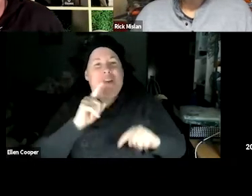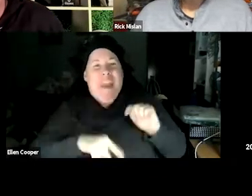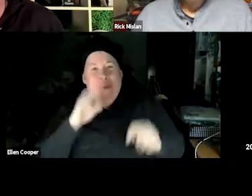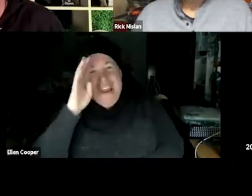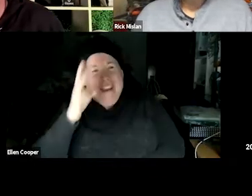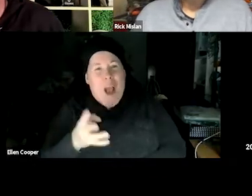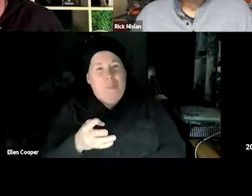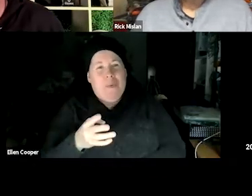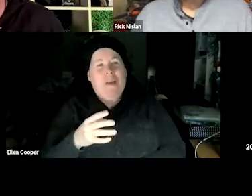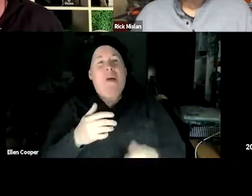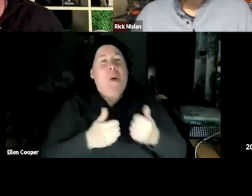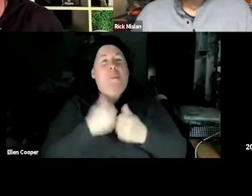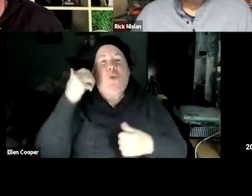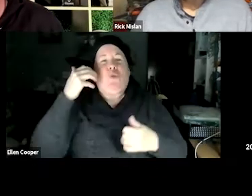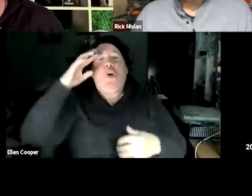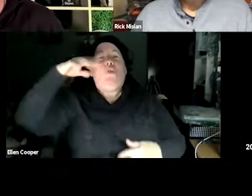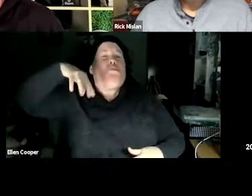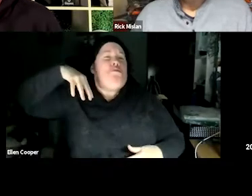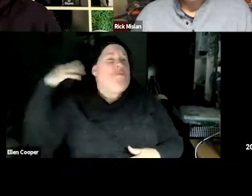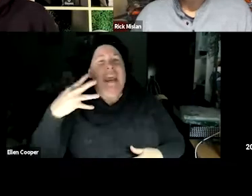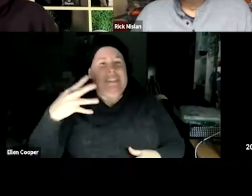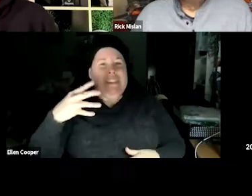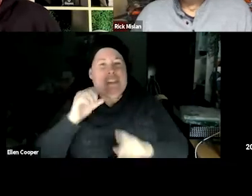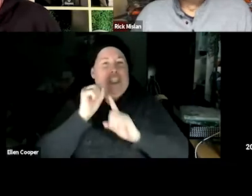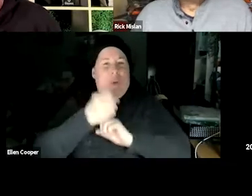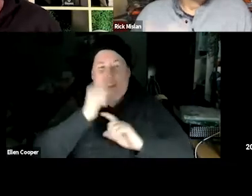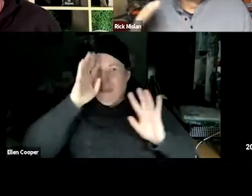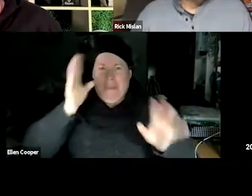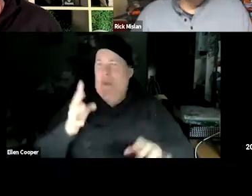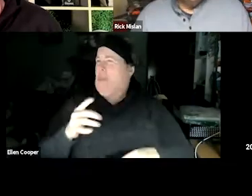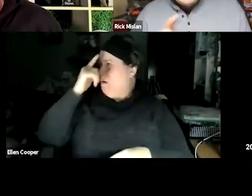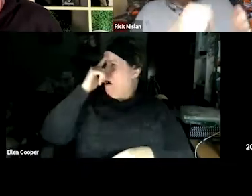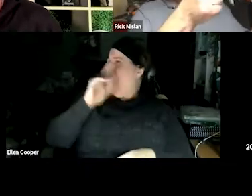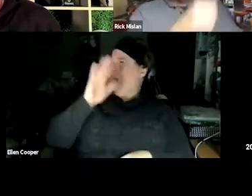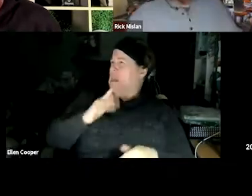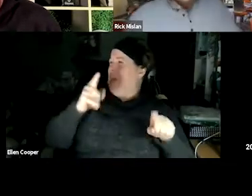scenarios we could come up with. There were like, Oh, that'll never happen in real life. Rick Mislan: Yeah. CalebBarlow: And we later what happened.